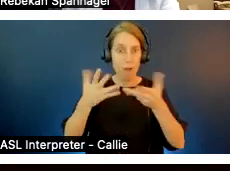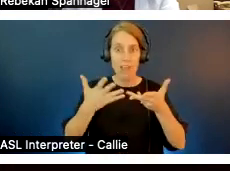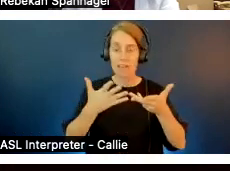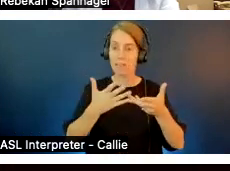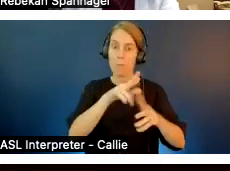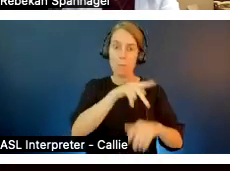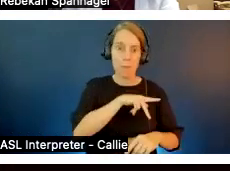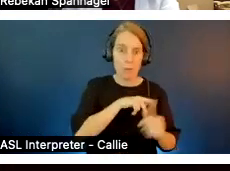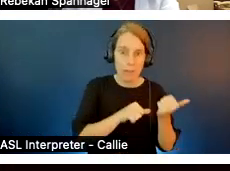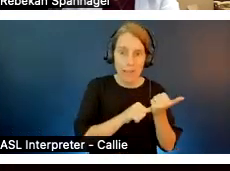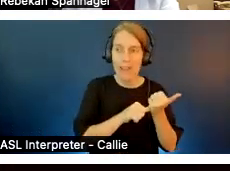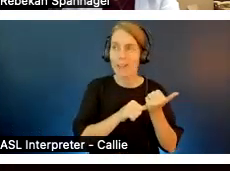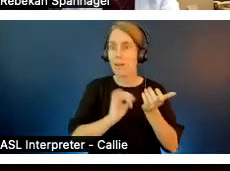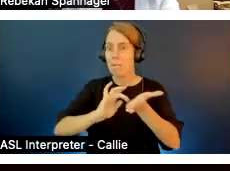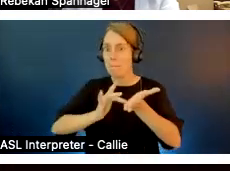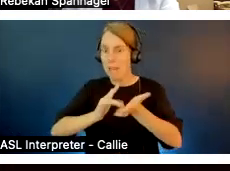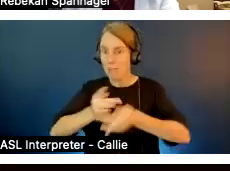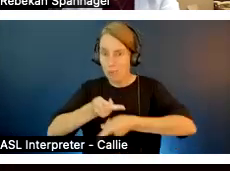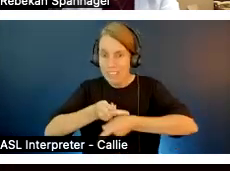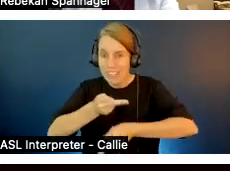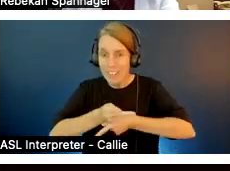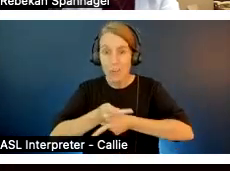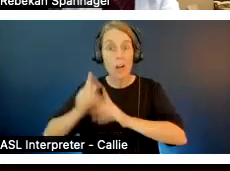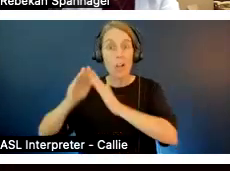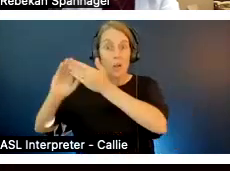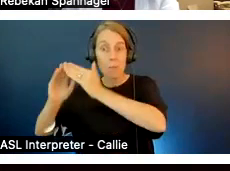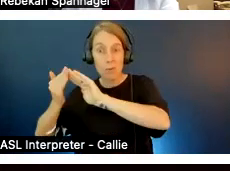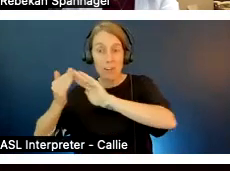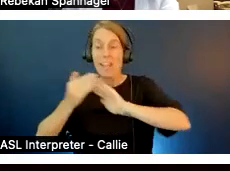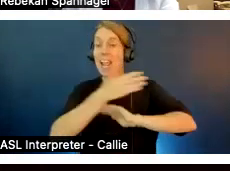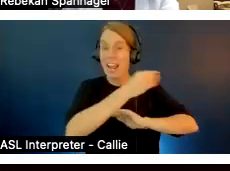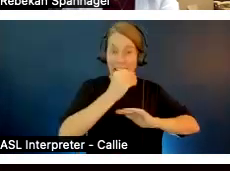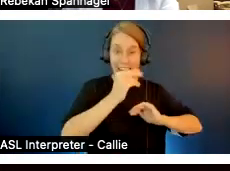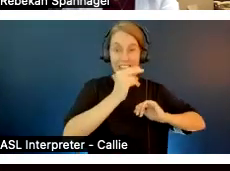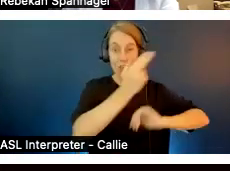to be a shortage both in community services and in facilities so that's a struggle and that's